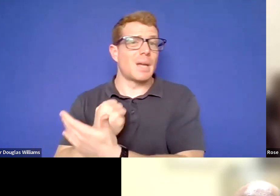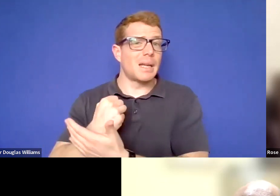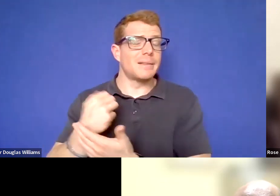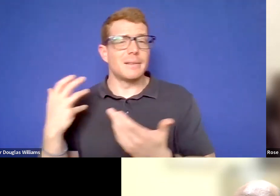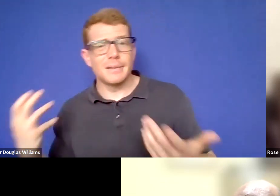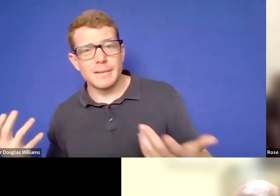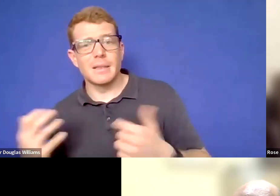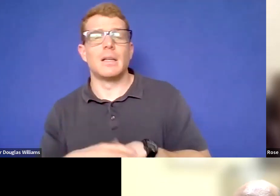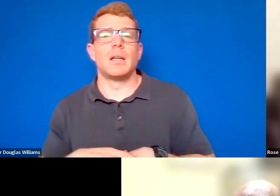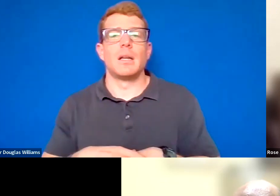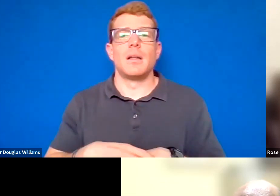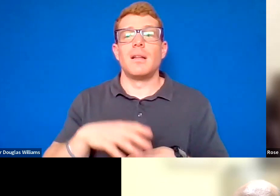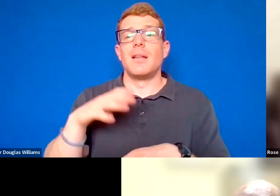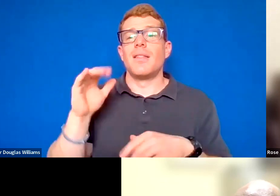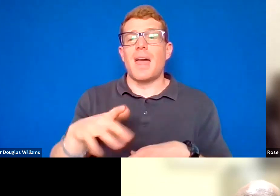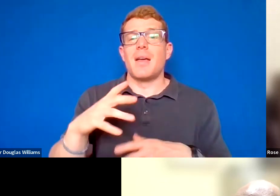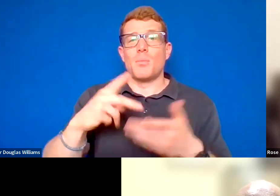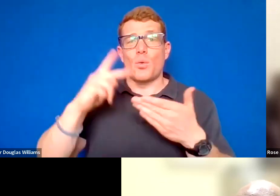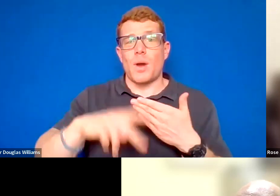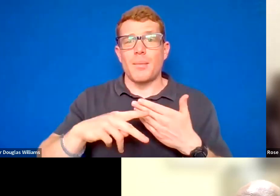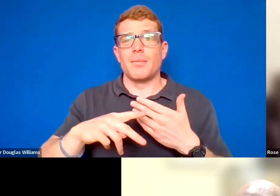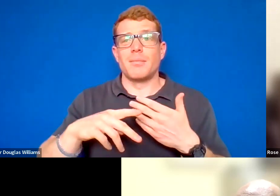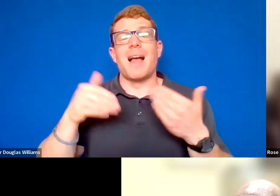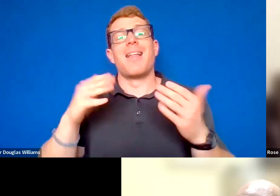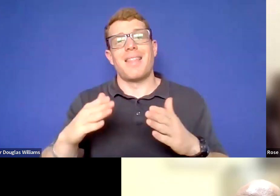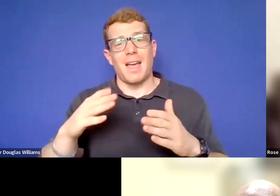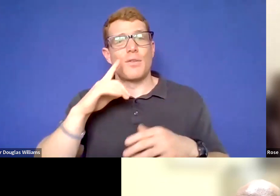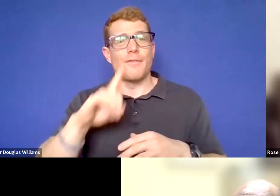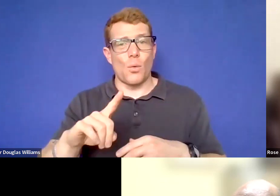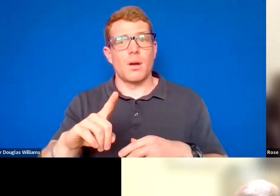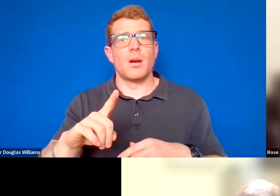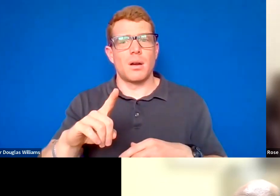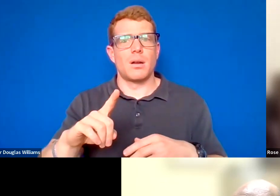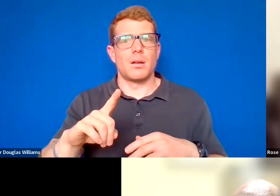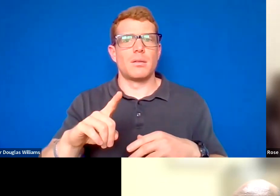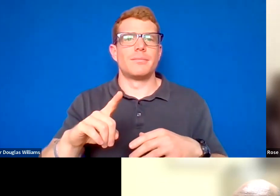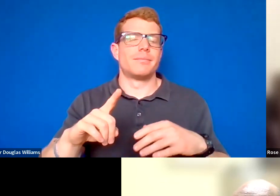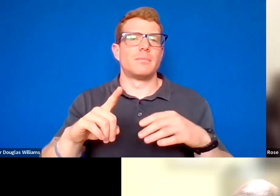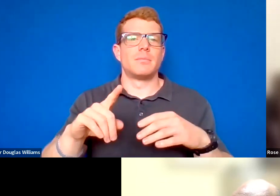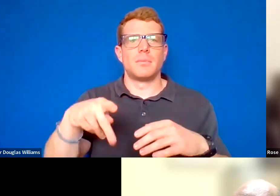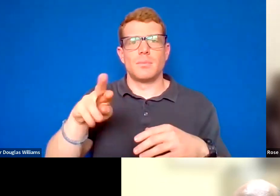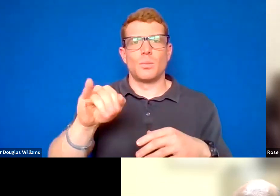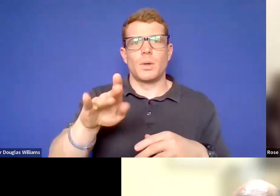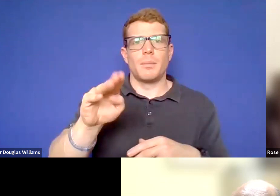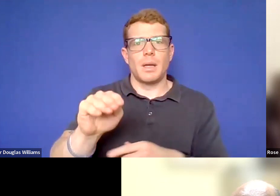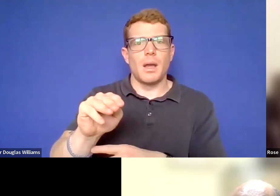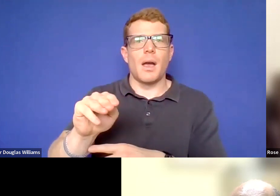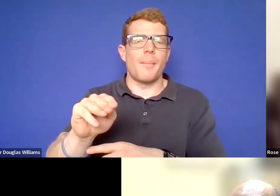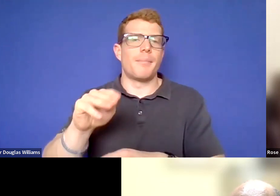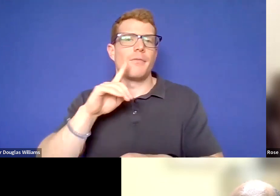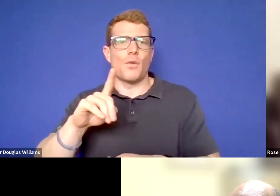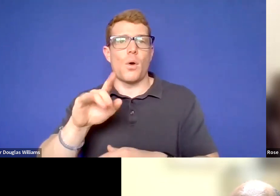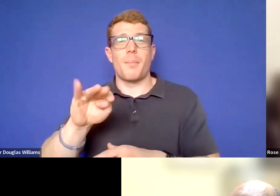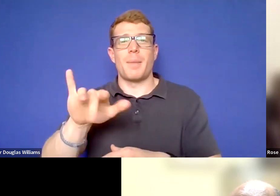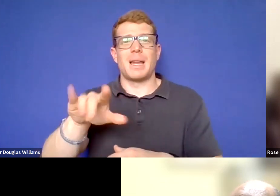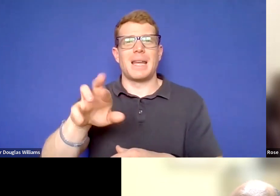The Medicare savage program does allow for the premium for Medicare Card B to be covered by the State of Louisiana.